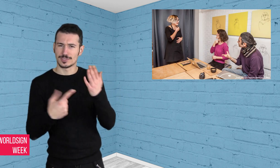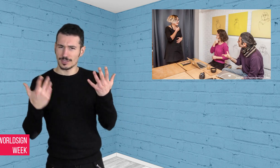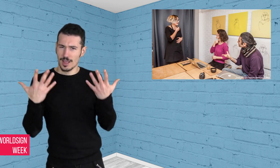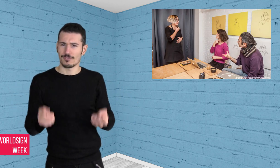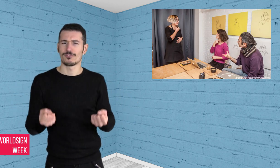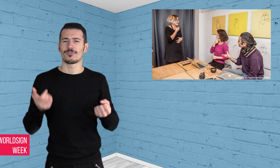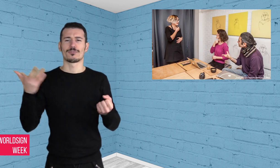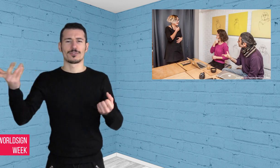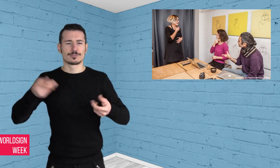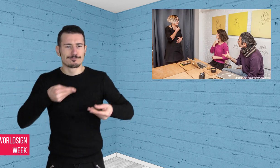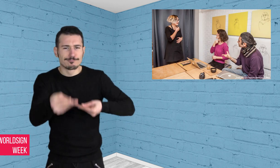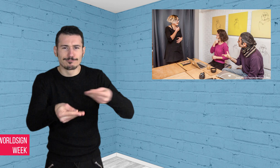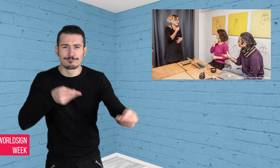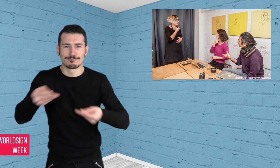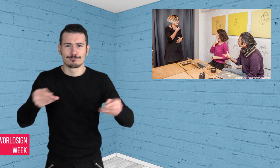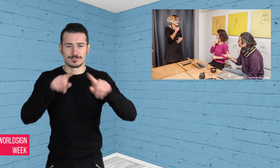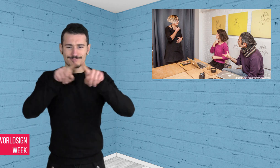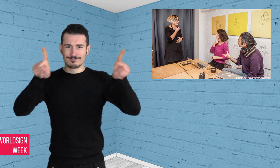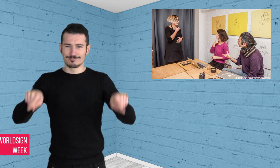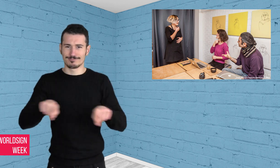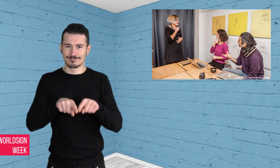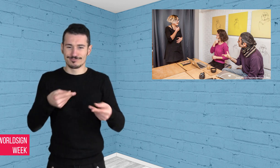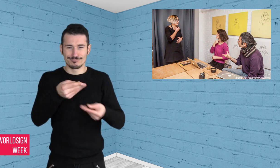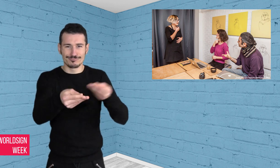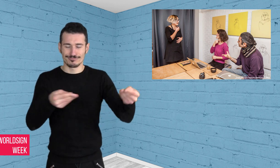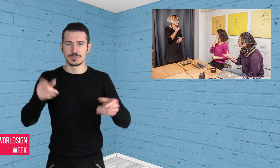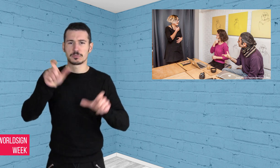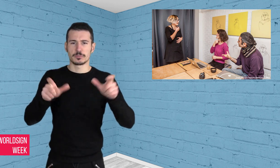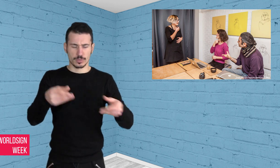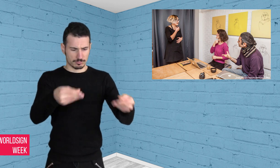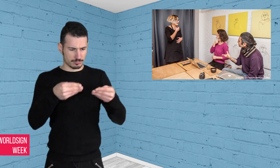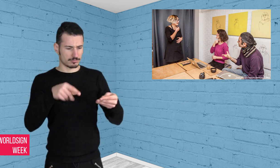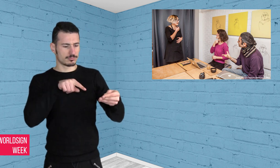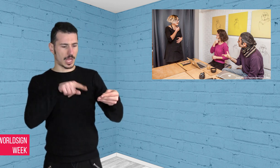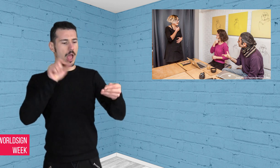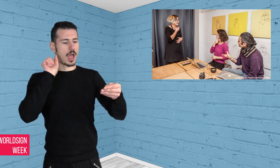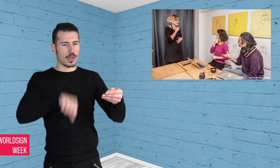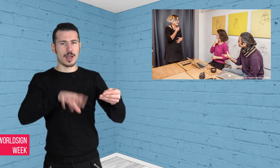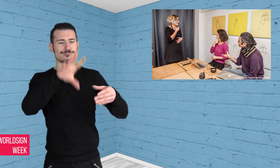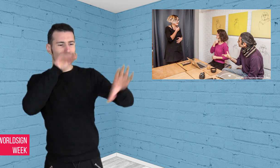teaches basic words in sign language and how